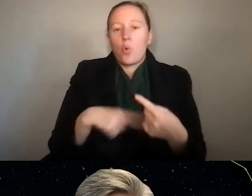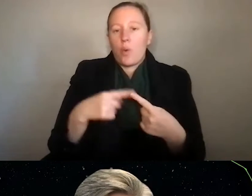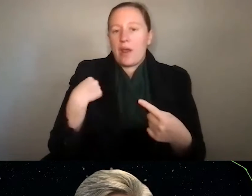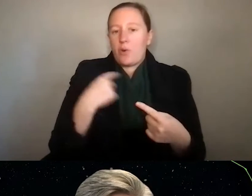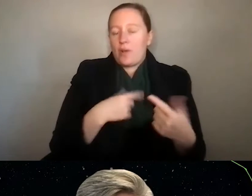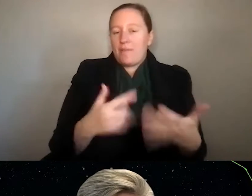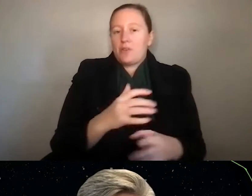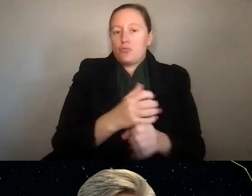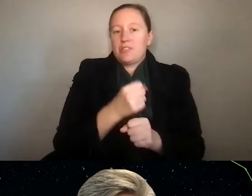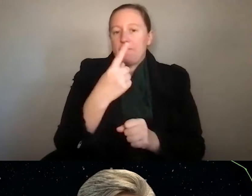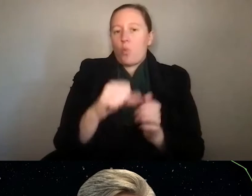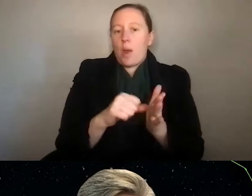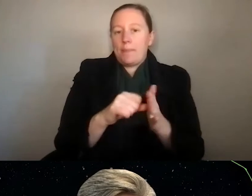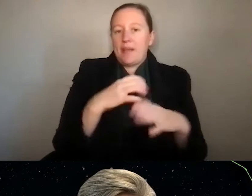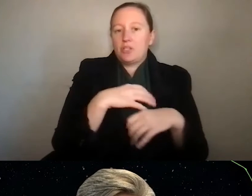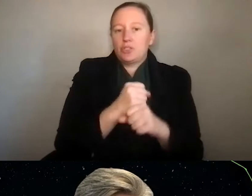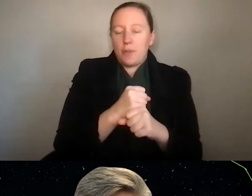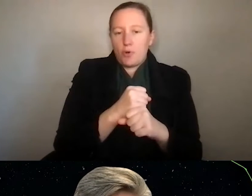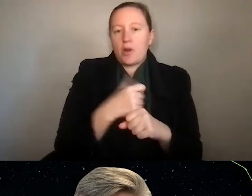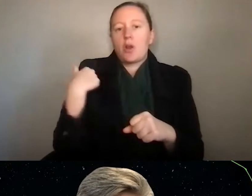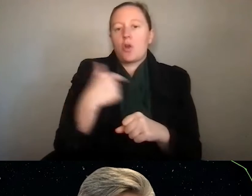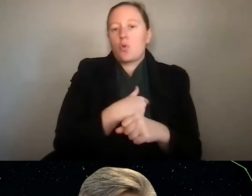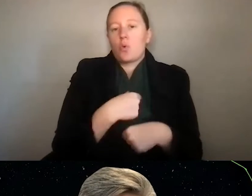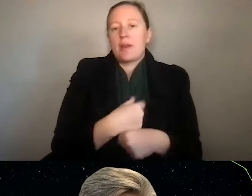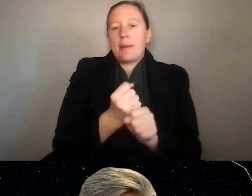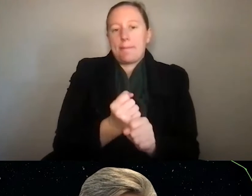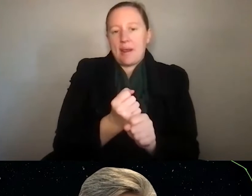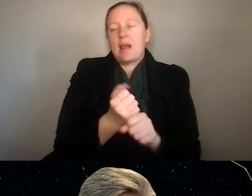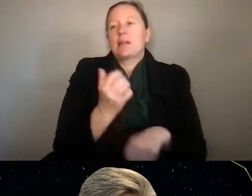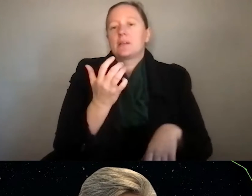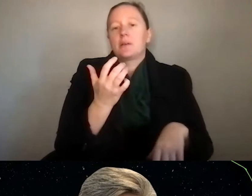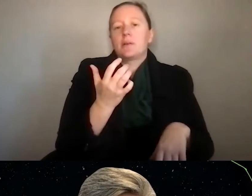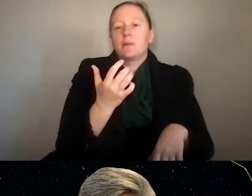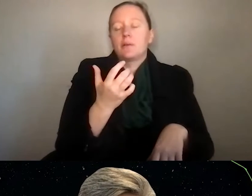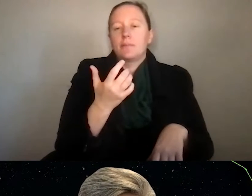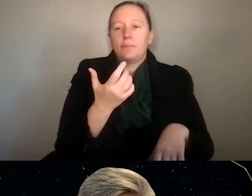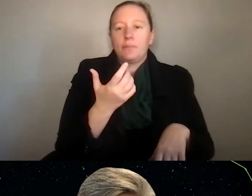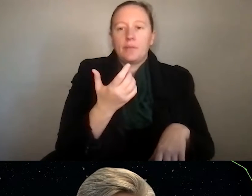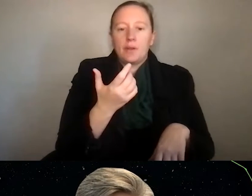we make 30 minutes appointment